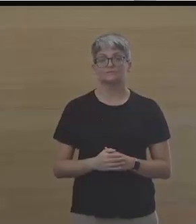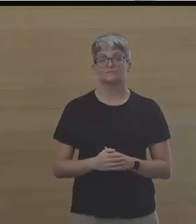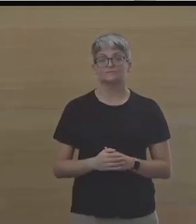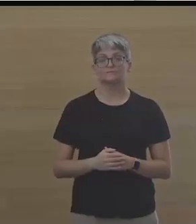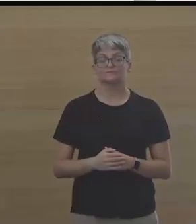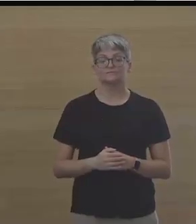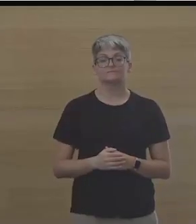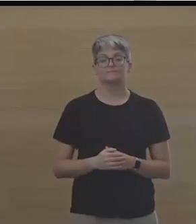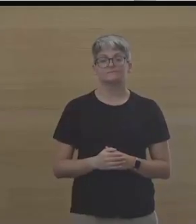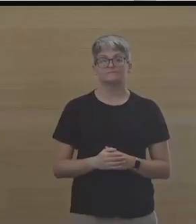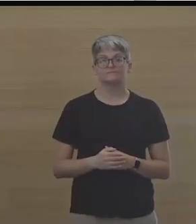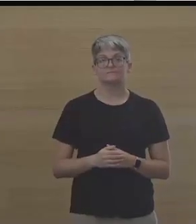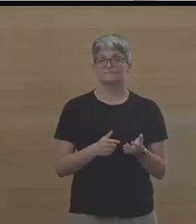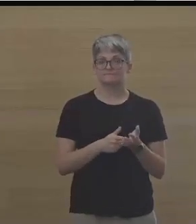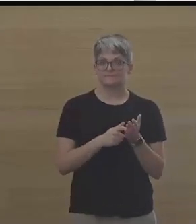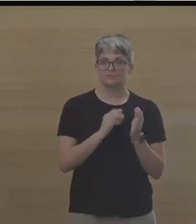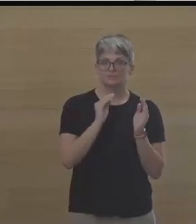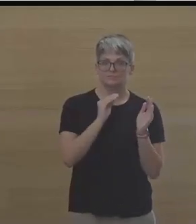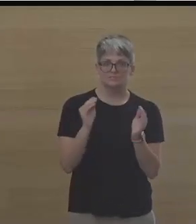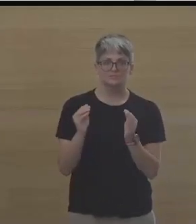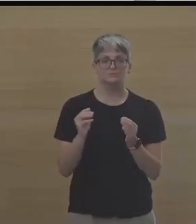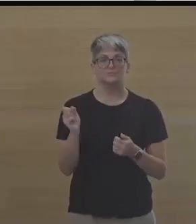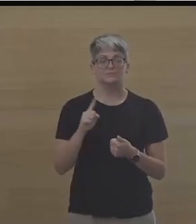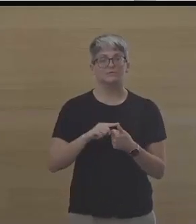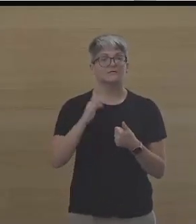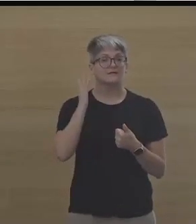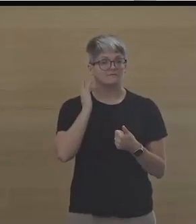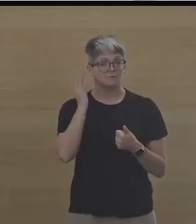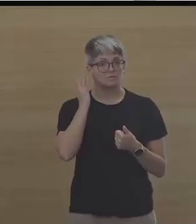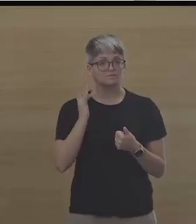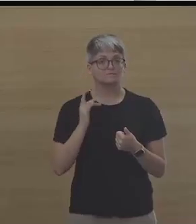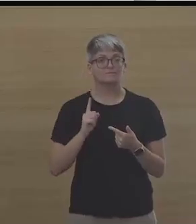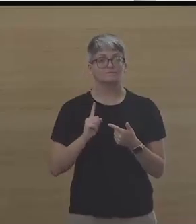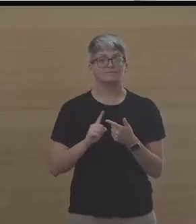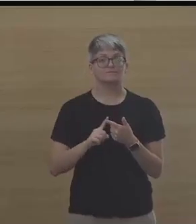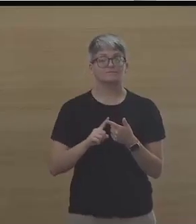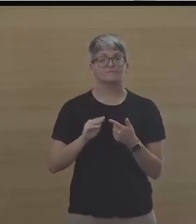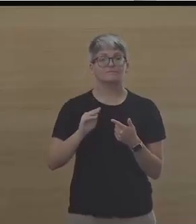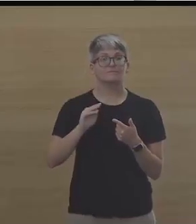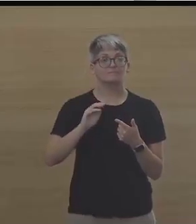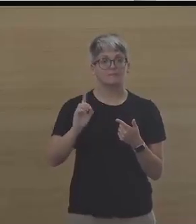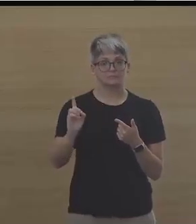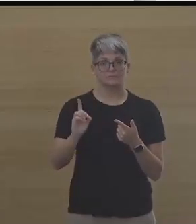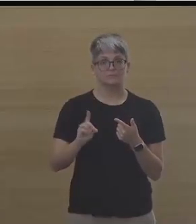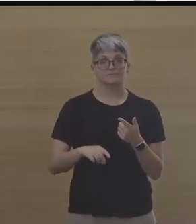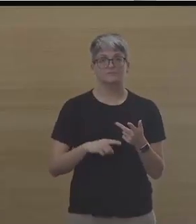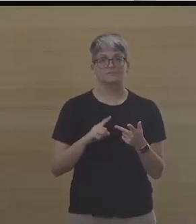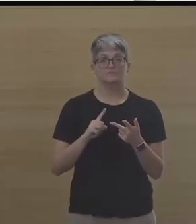are California, Maryland, Virginia,